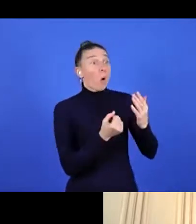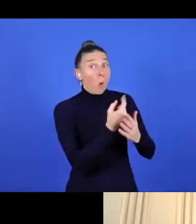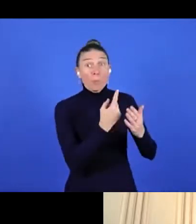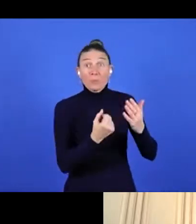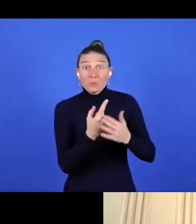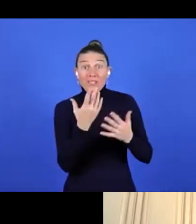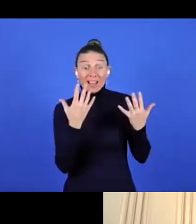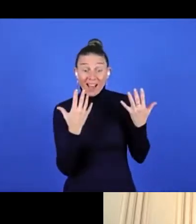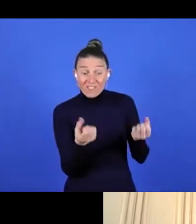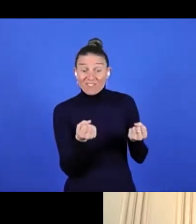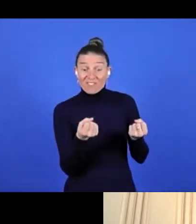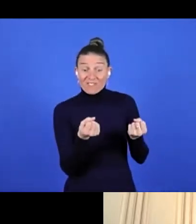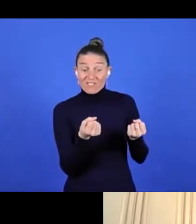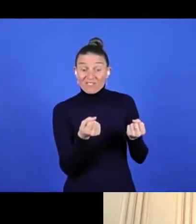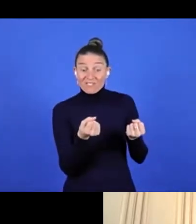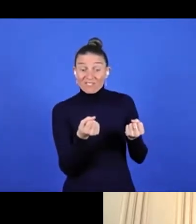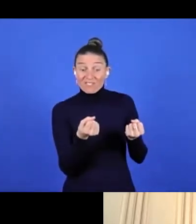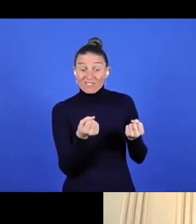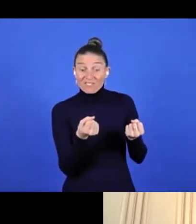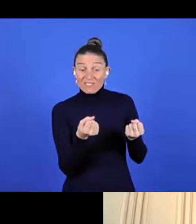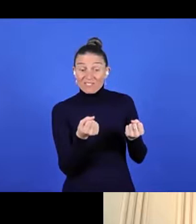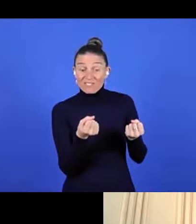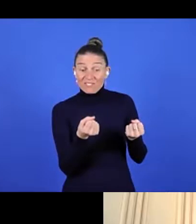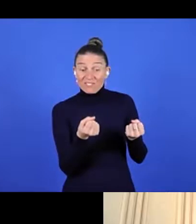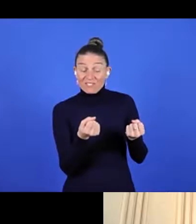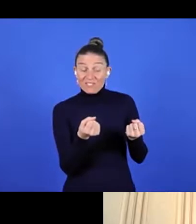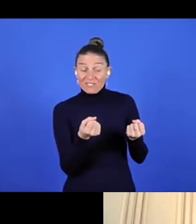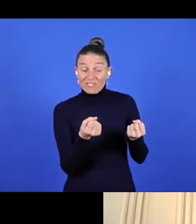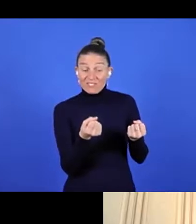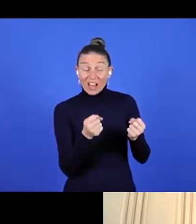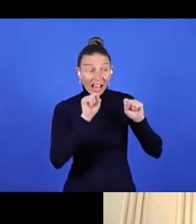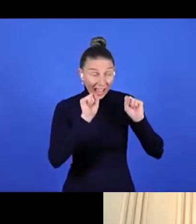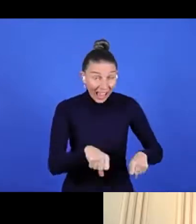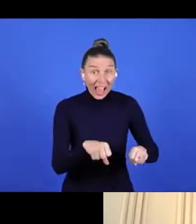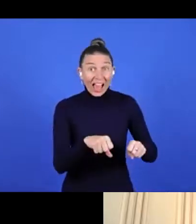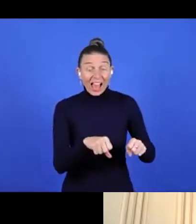100 percent. There is not a lot of opportunities